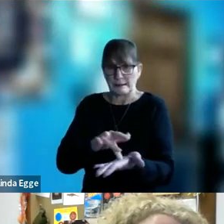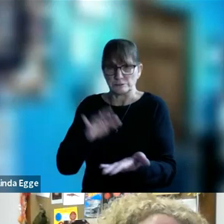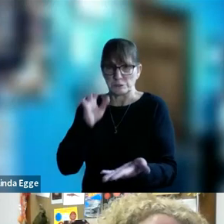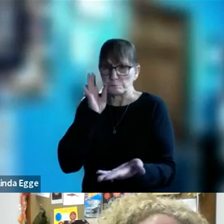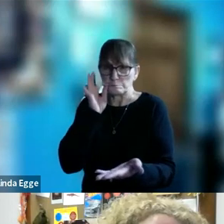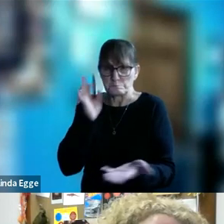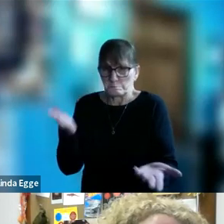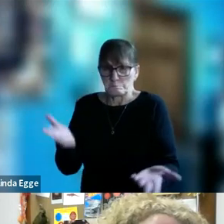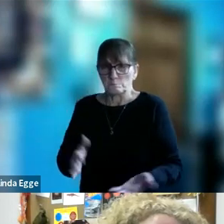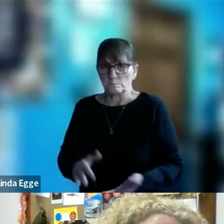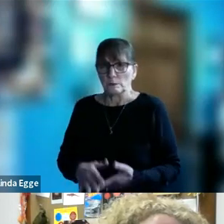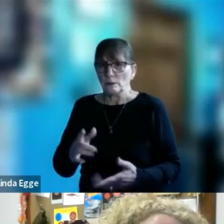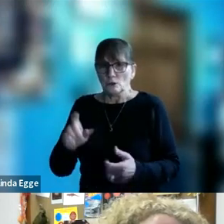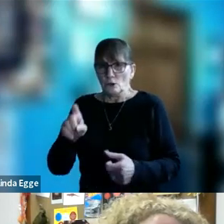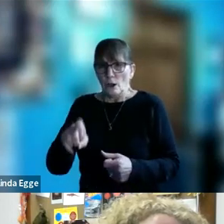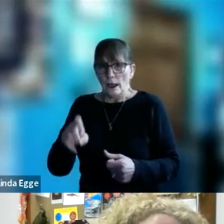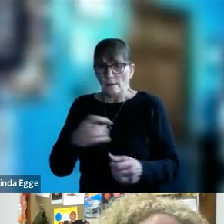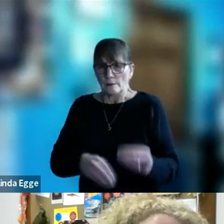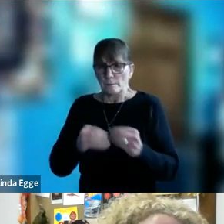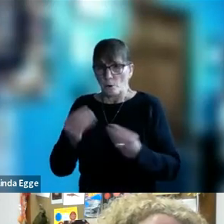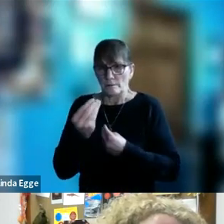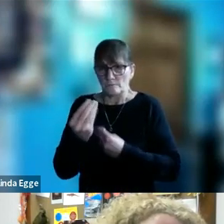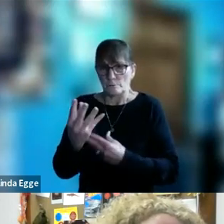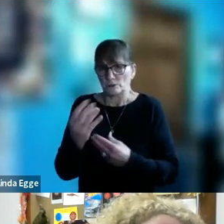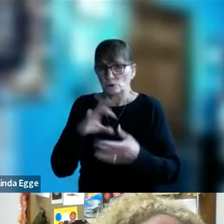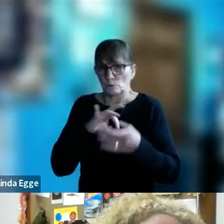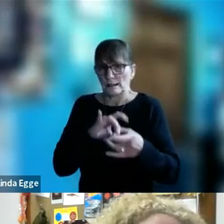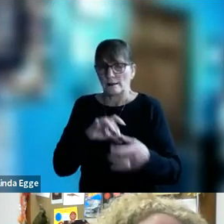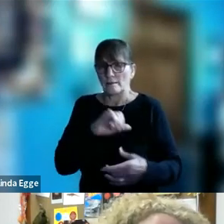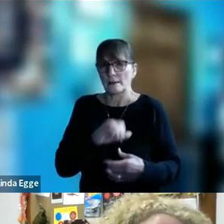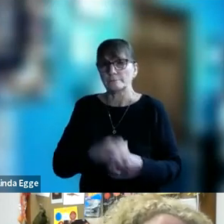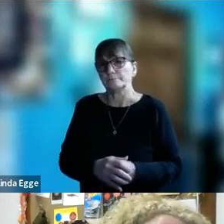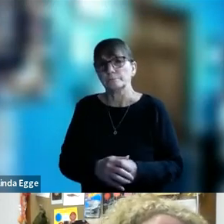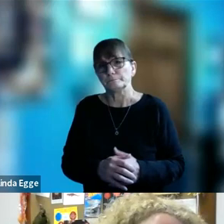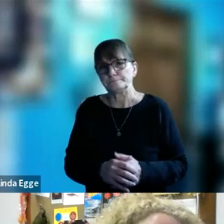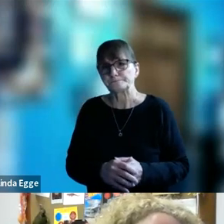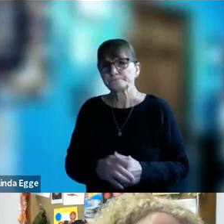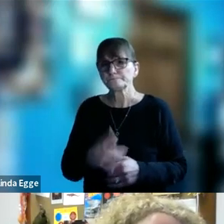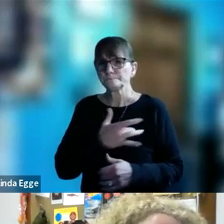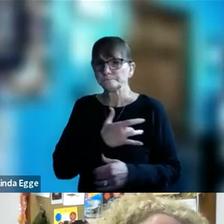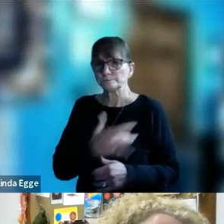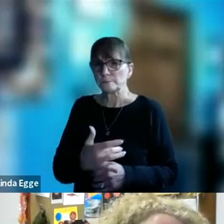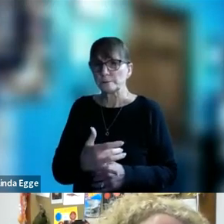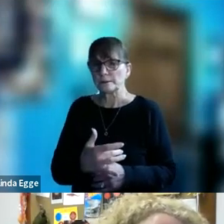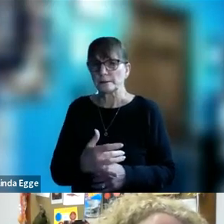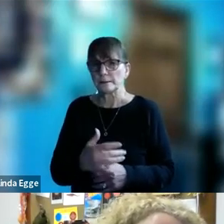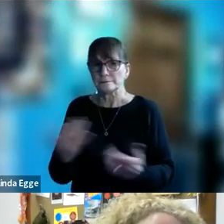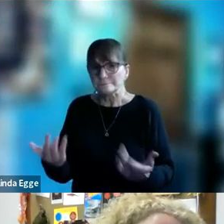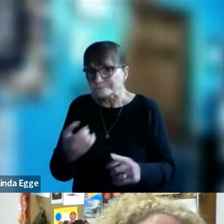So I would have to have more information on that. But typically, speaking for New Mexico, specifically,